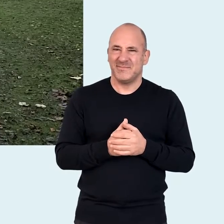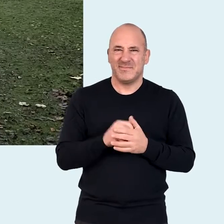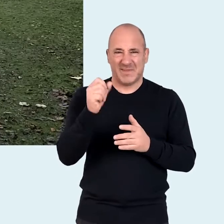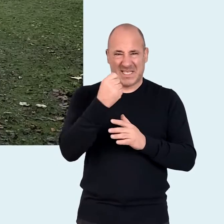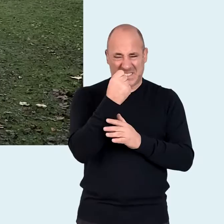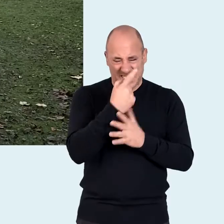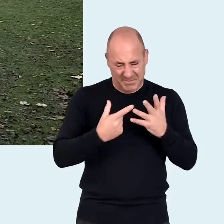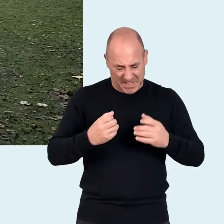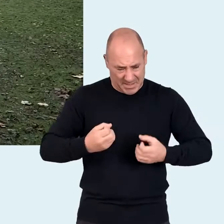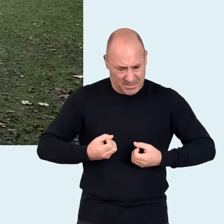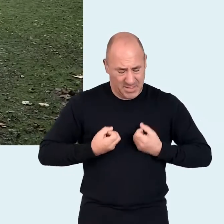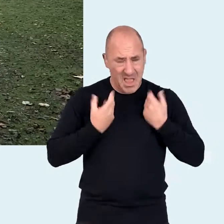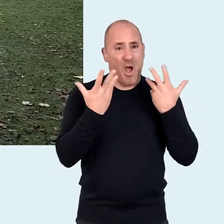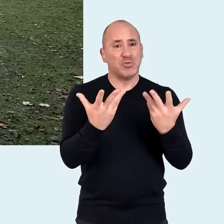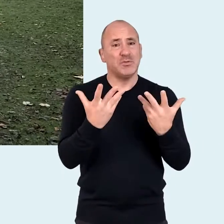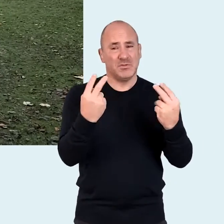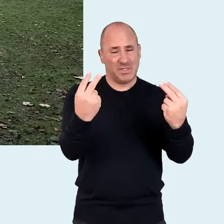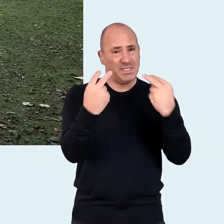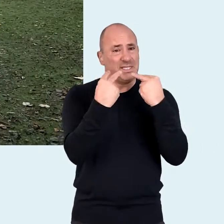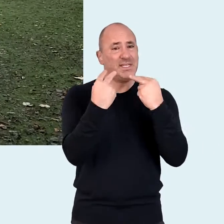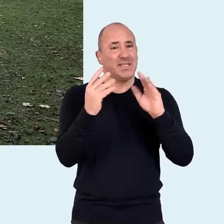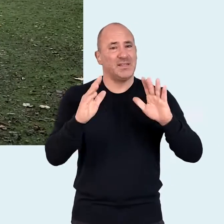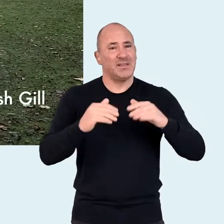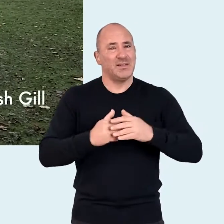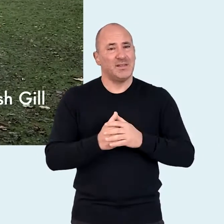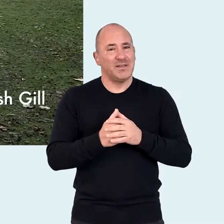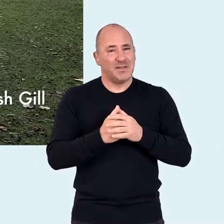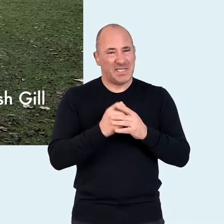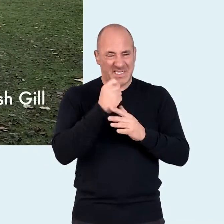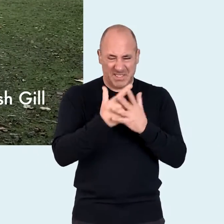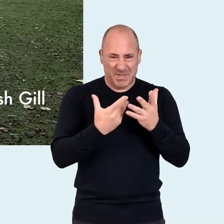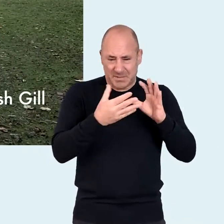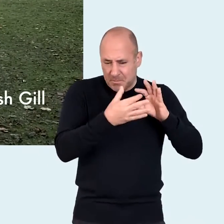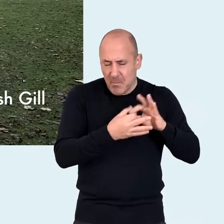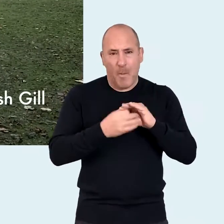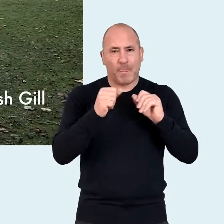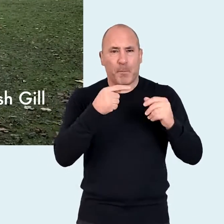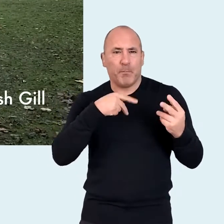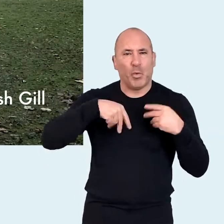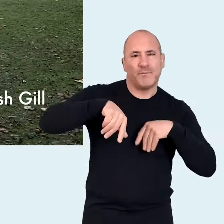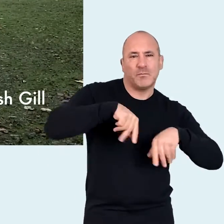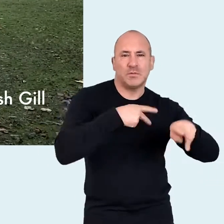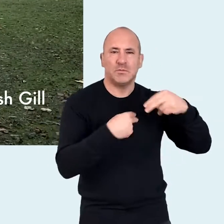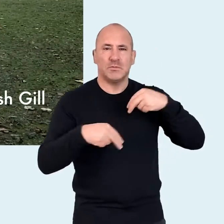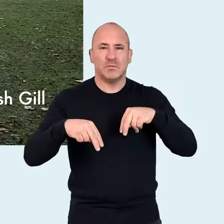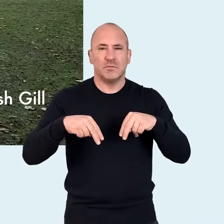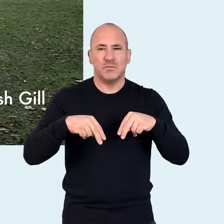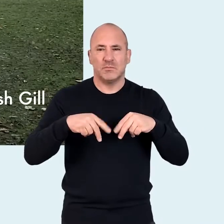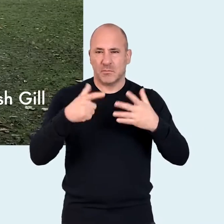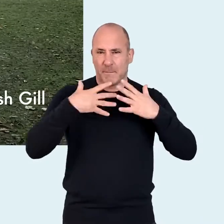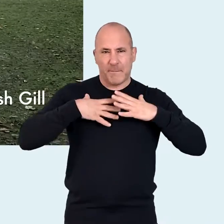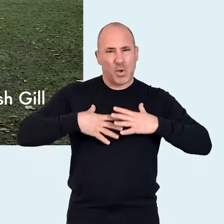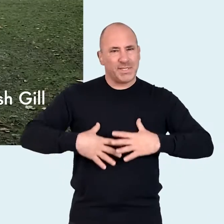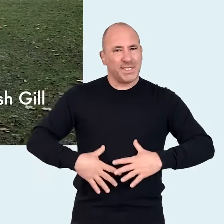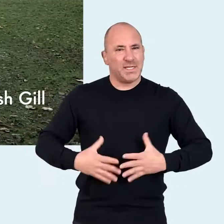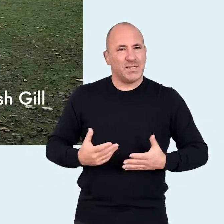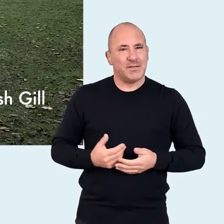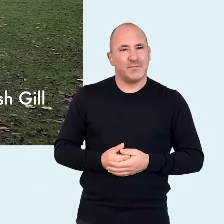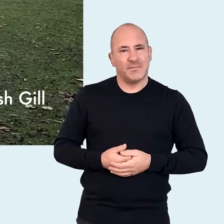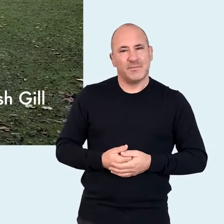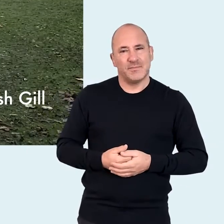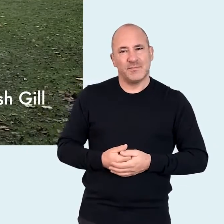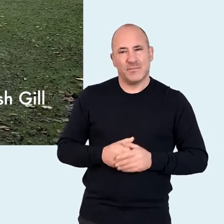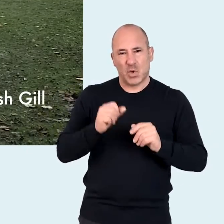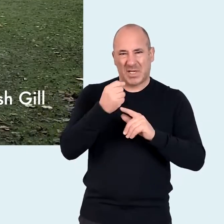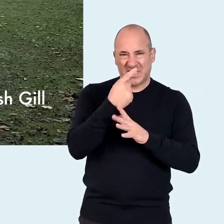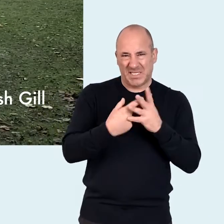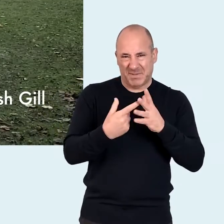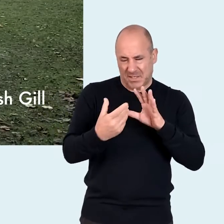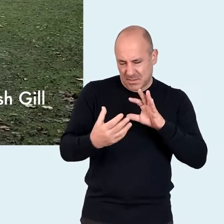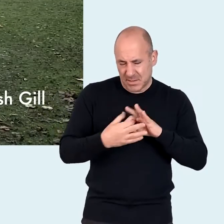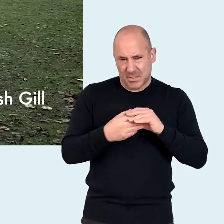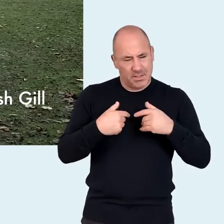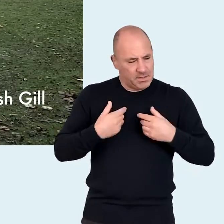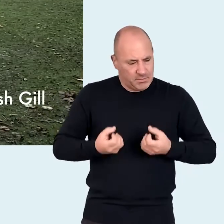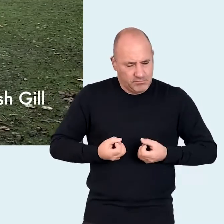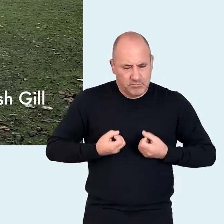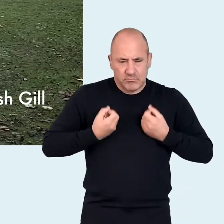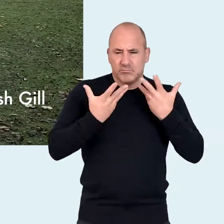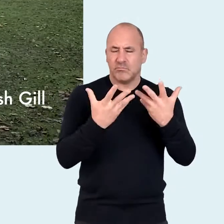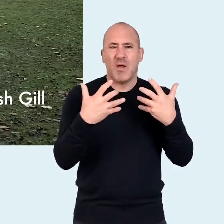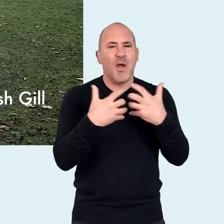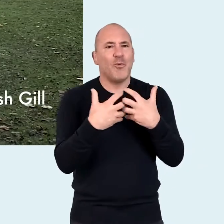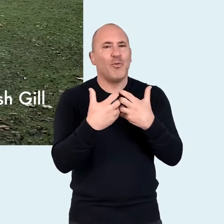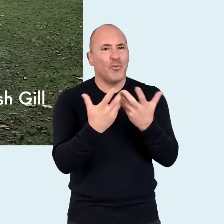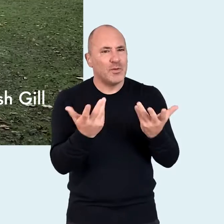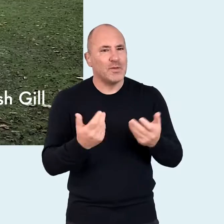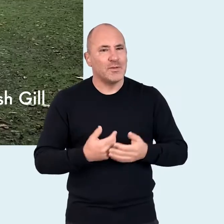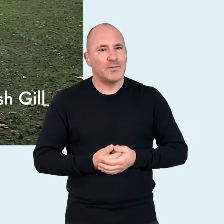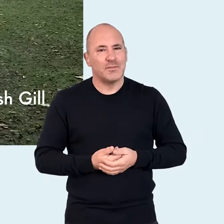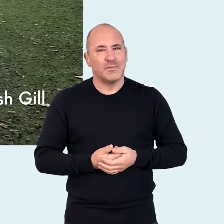your disability forth. Let it touch your movement, your body. Let it inform how you express yourself.